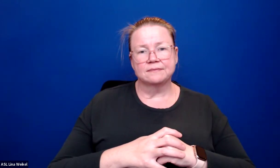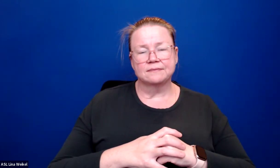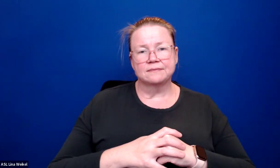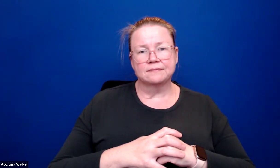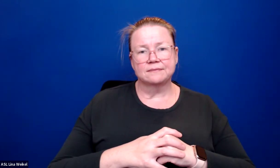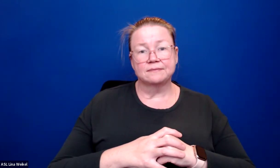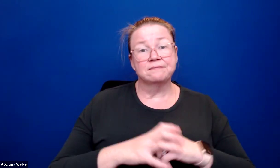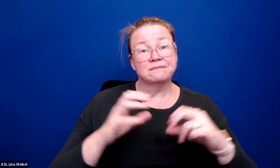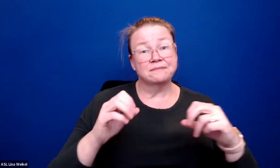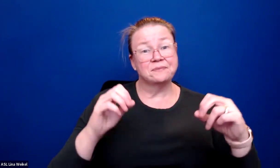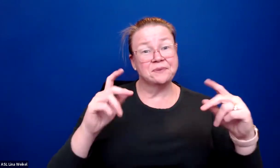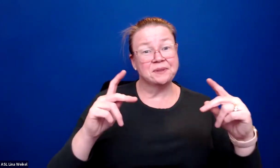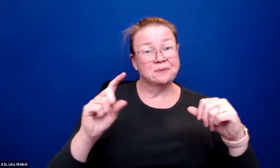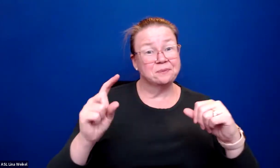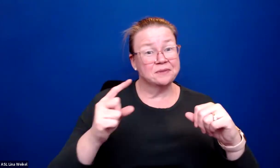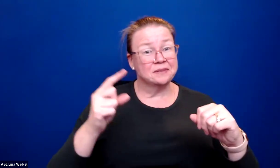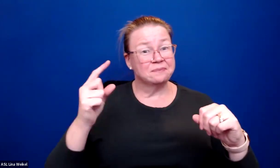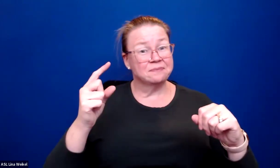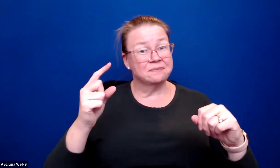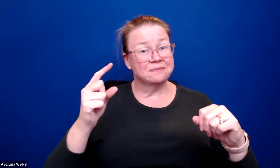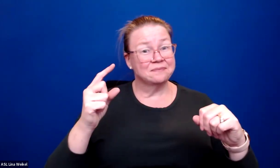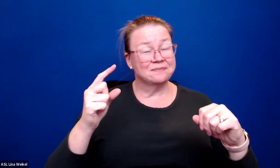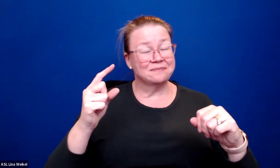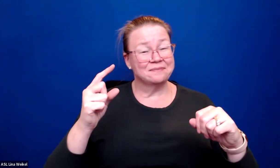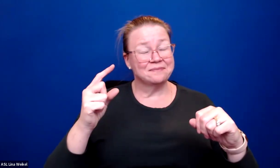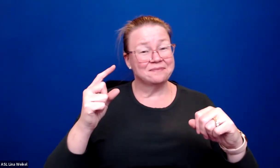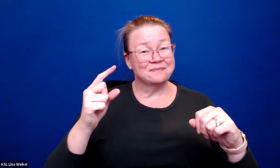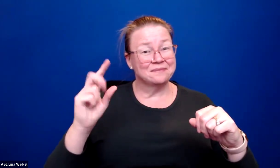Elissa w/ APRIL: All right. Going once. Elissa w/ APRIL: twice.